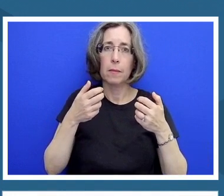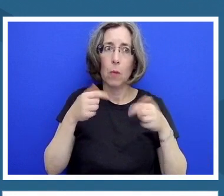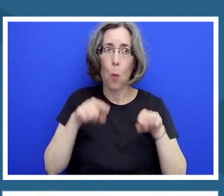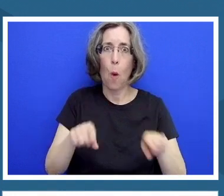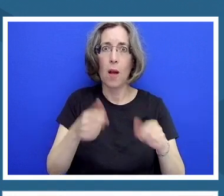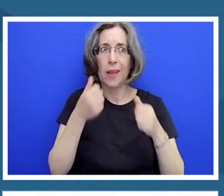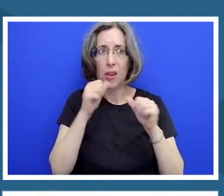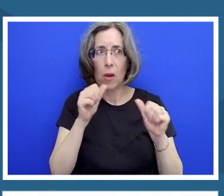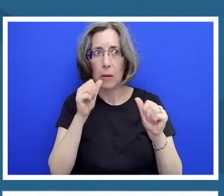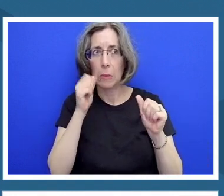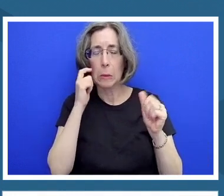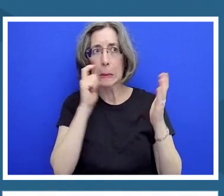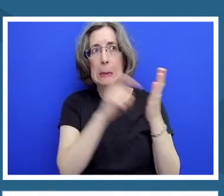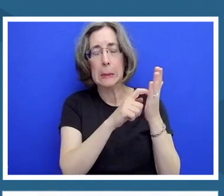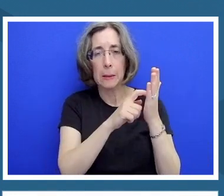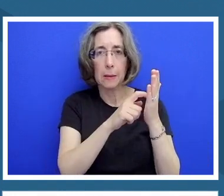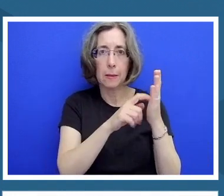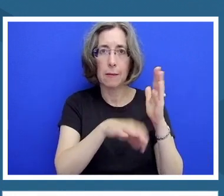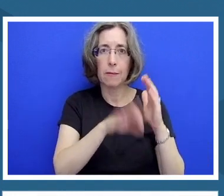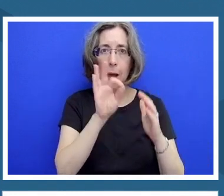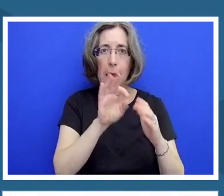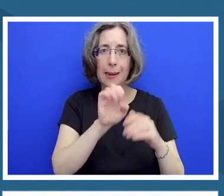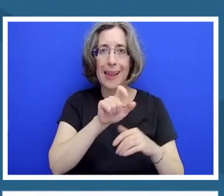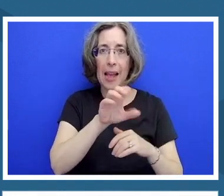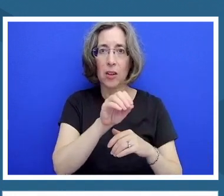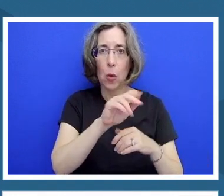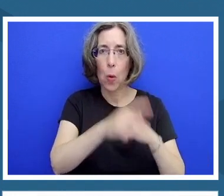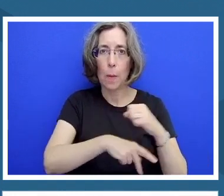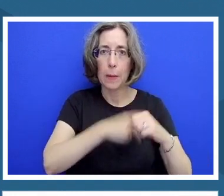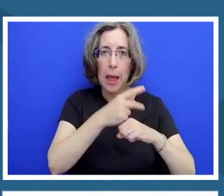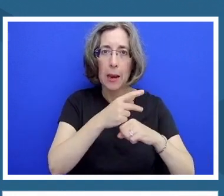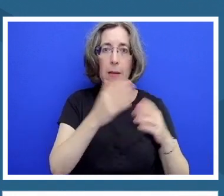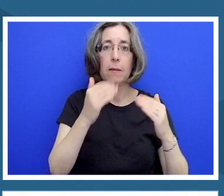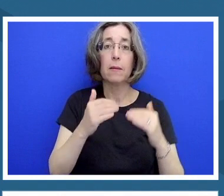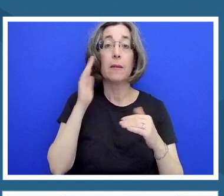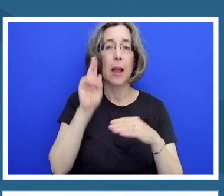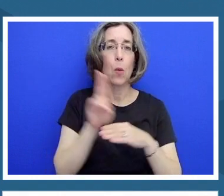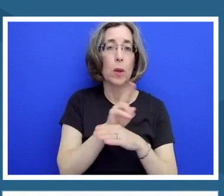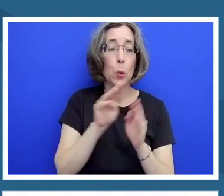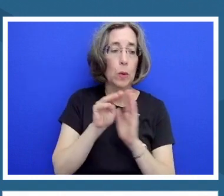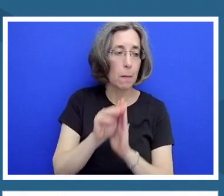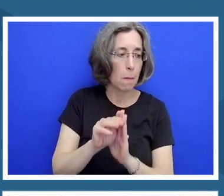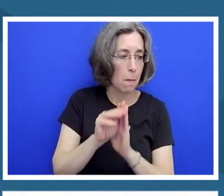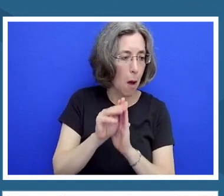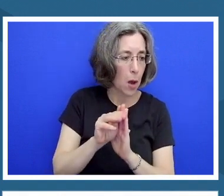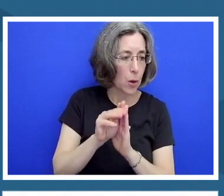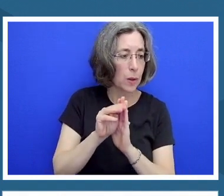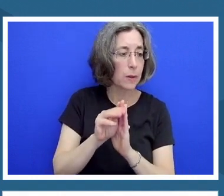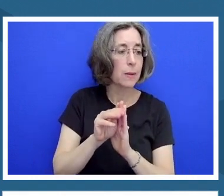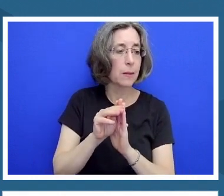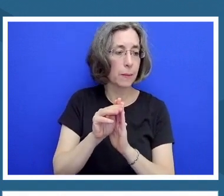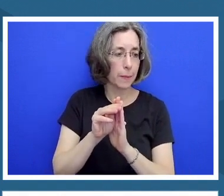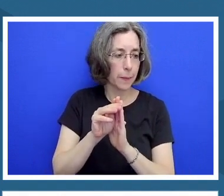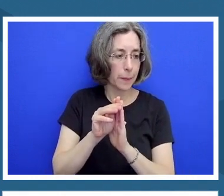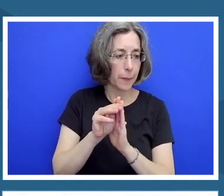and use models uh to evaluate their analysis uh their data collected